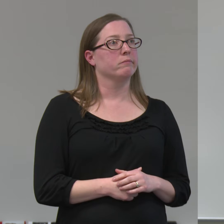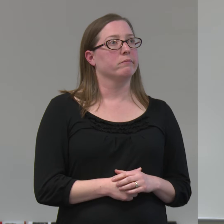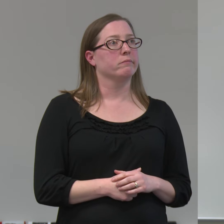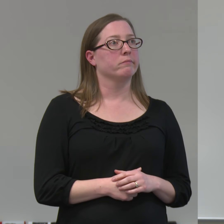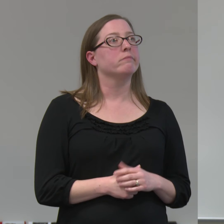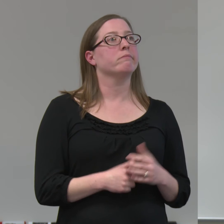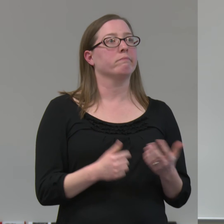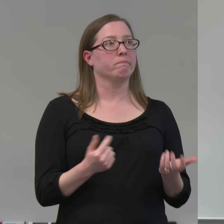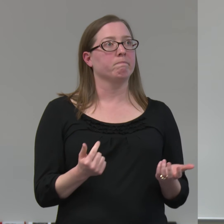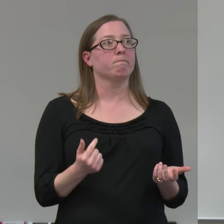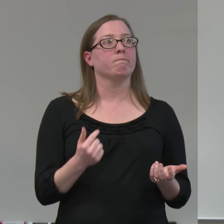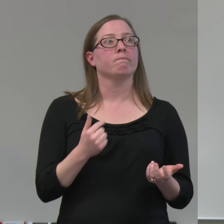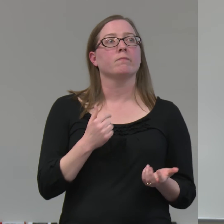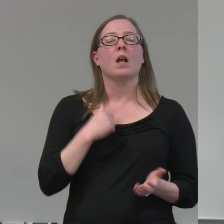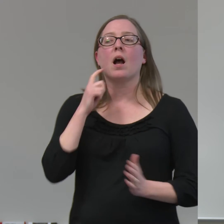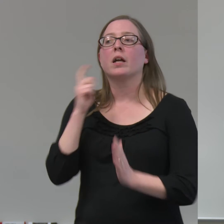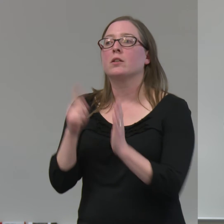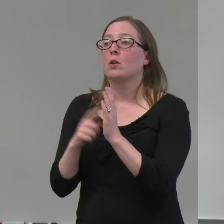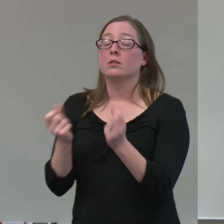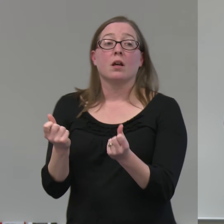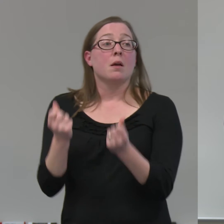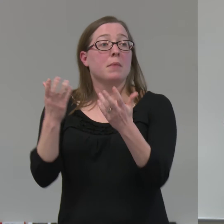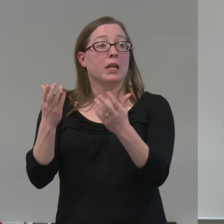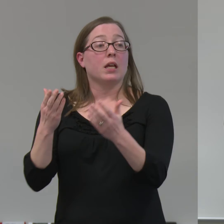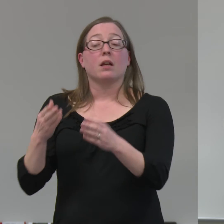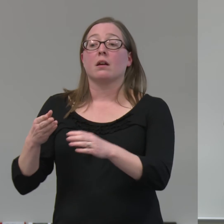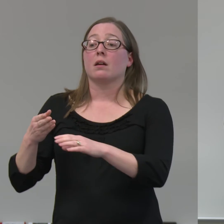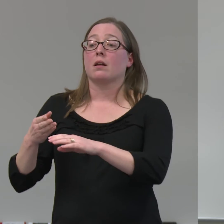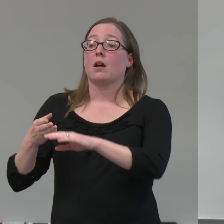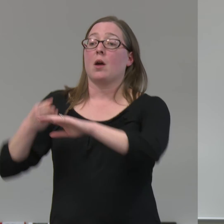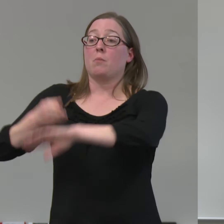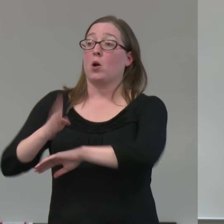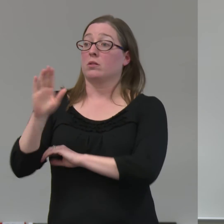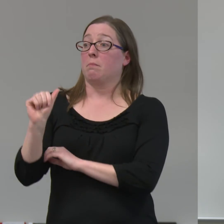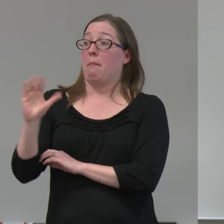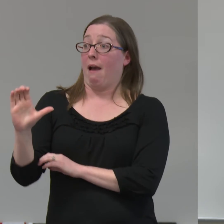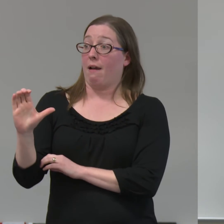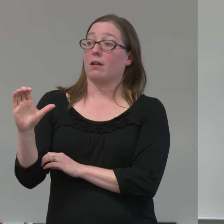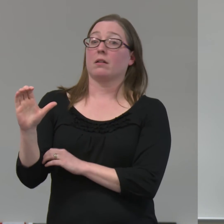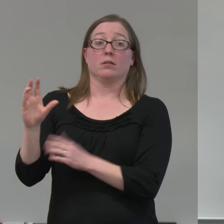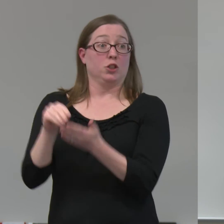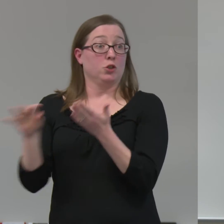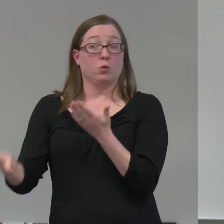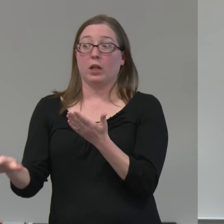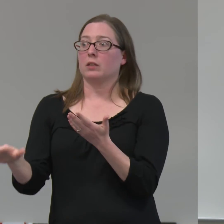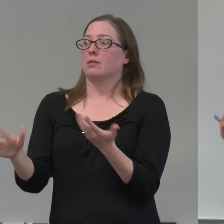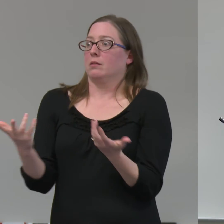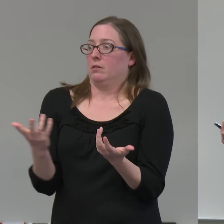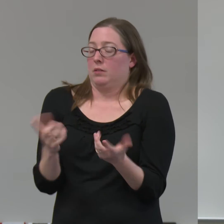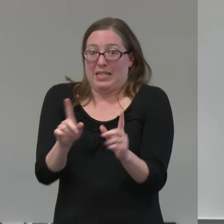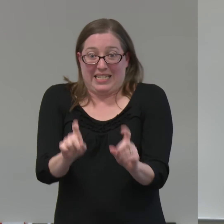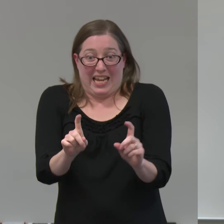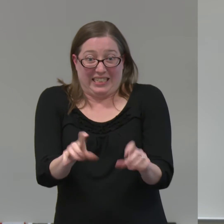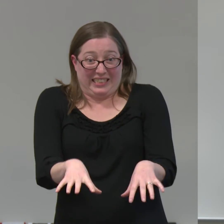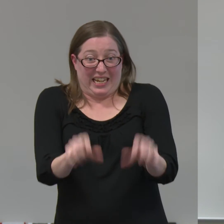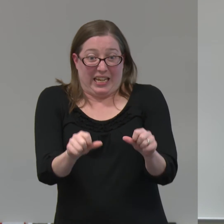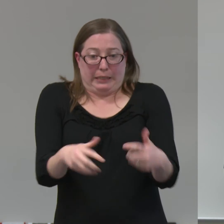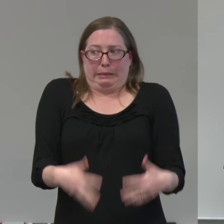I find that a lot of my postbac students have a lot of test-taking anxieties. You need to figure out a way to get around that.